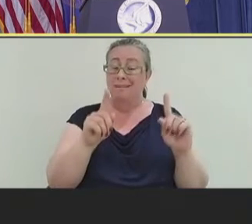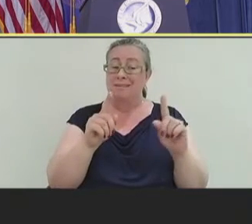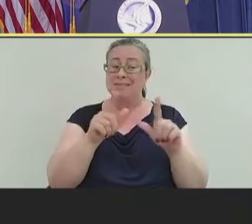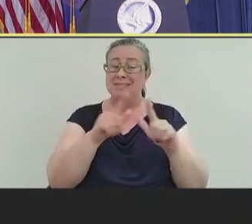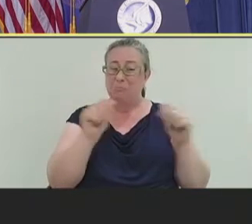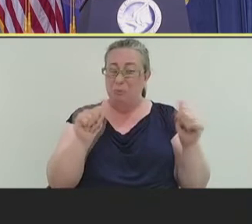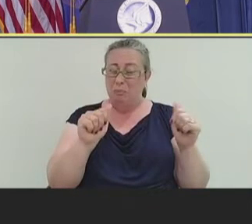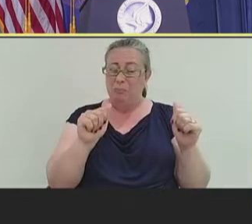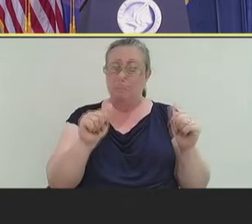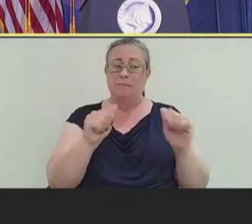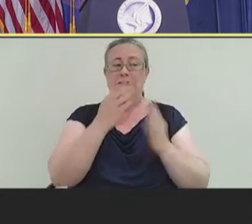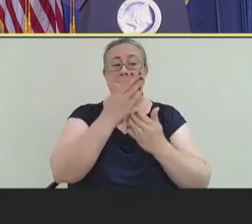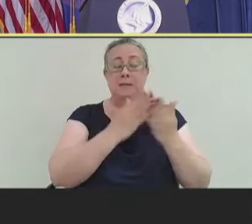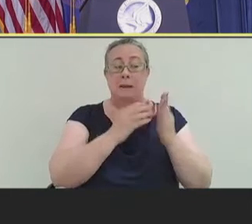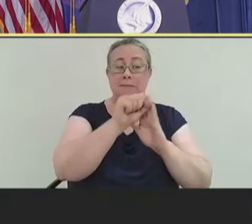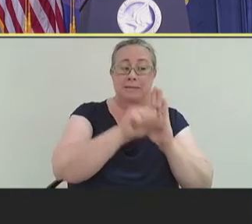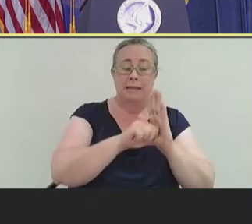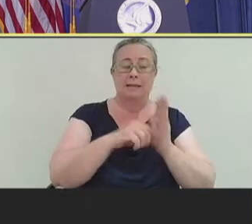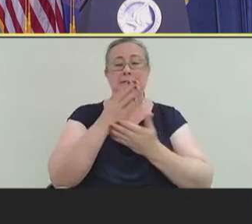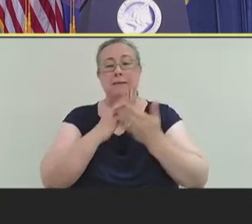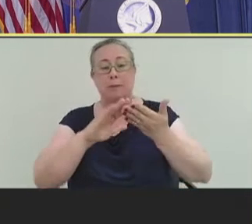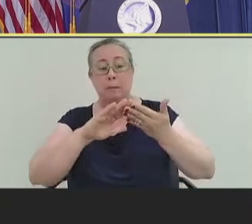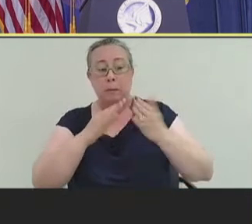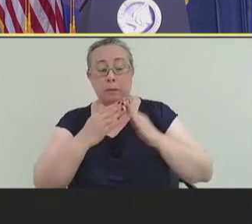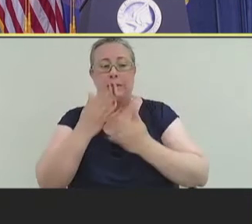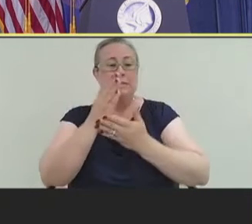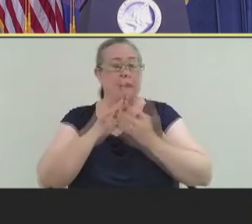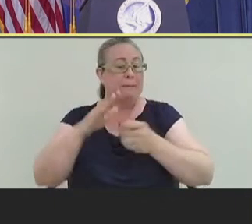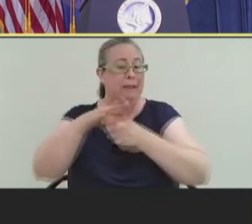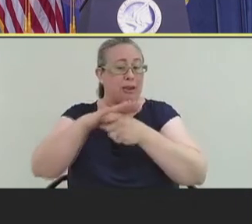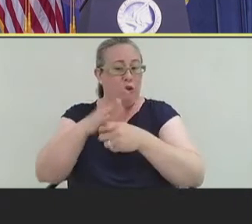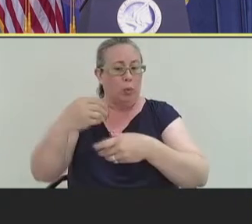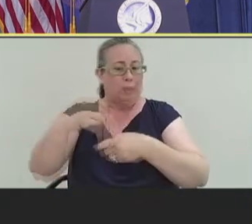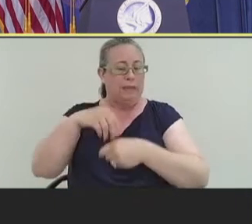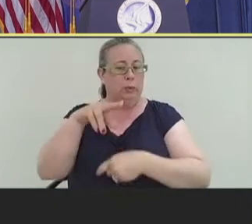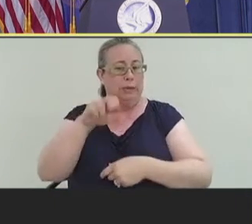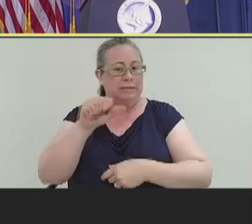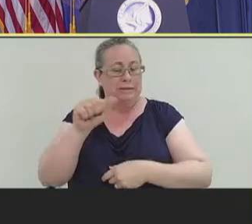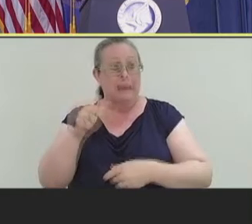certain states, certain communities, certain areas of our country, and certainly around the world are